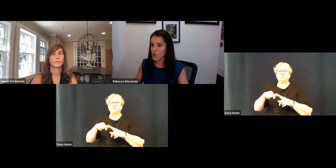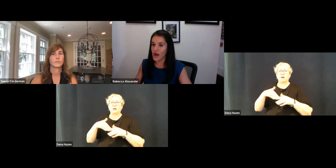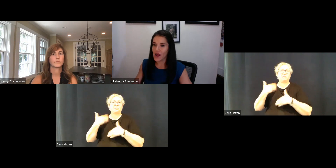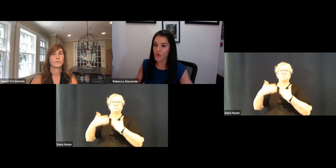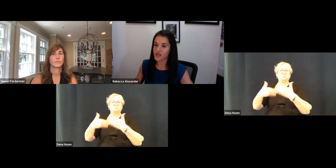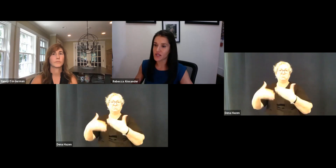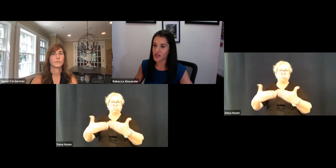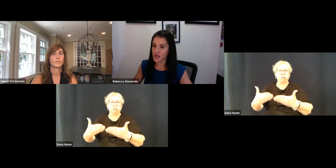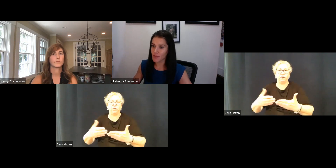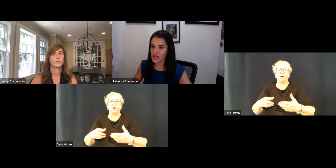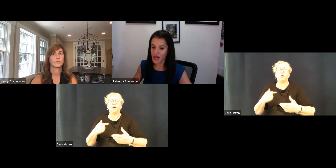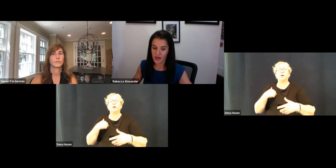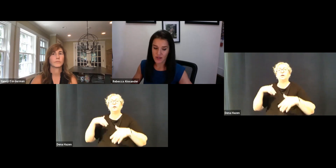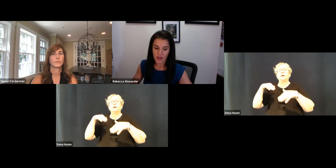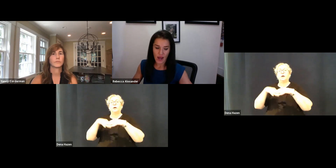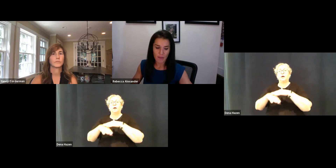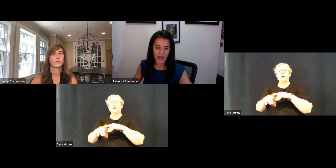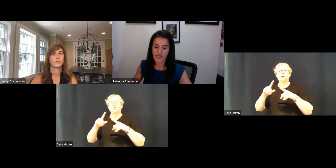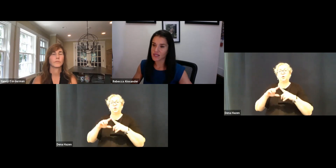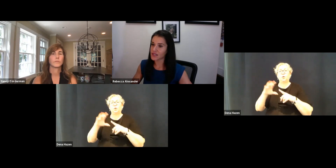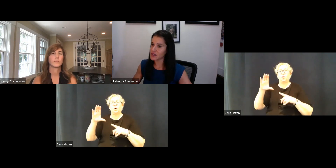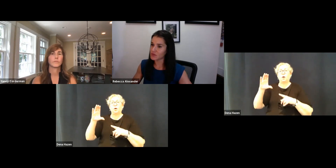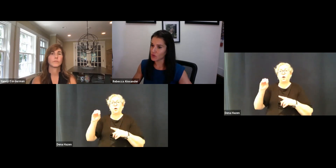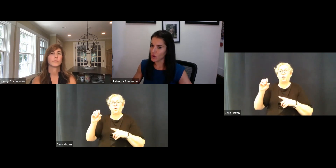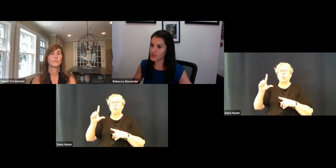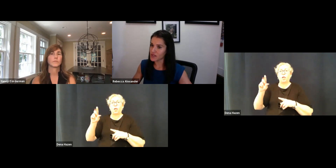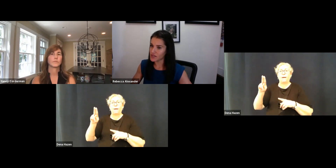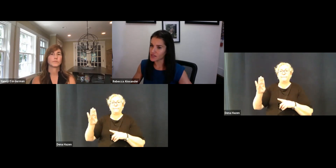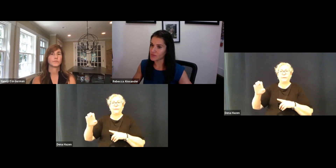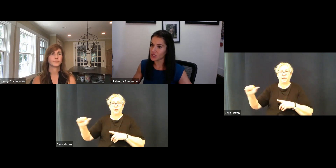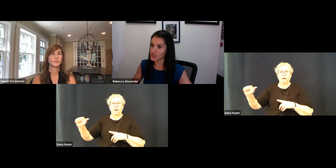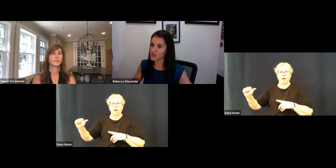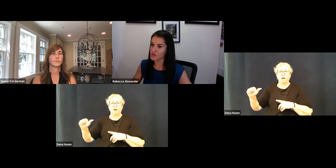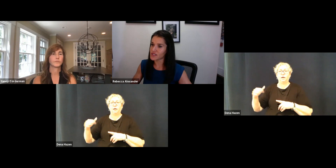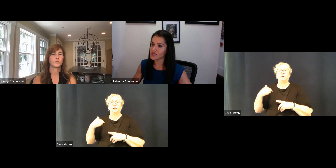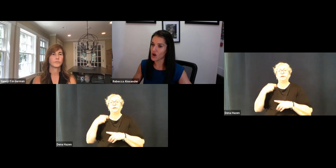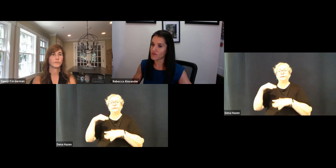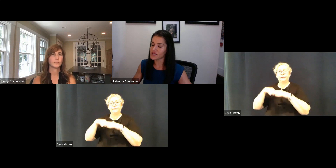When I went to Columbia, I basically went to the disability services office